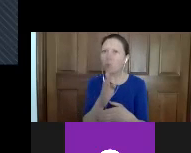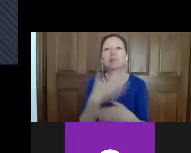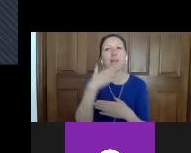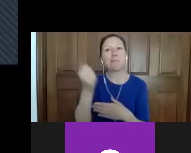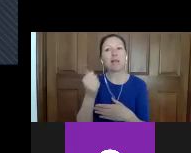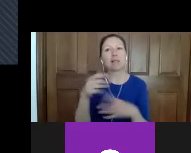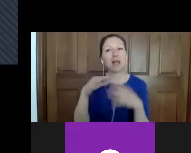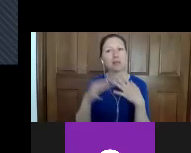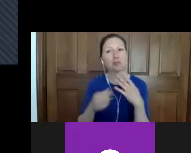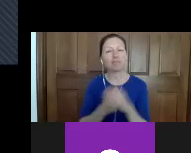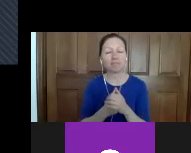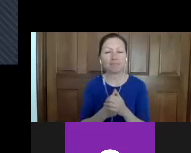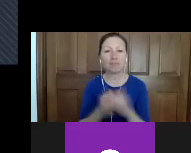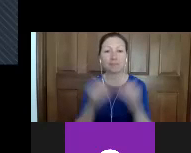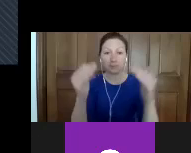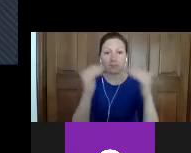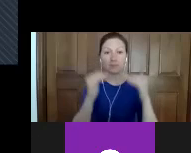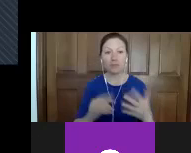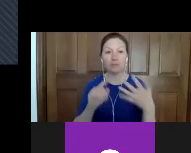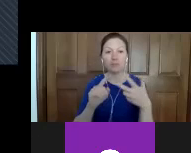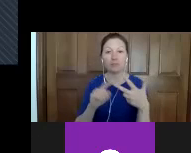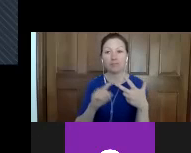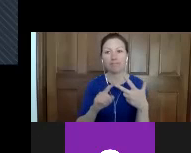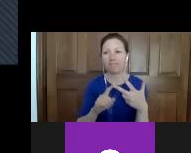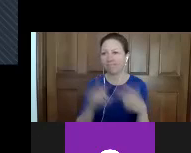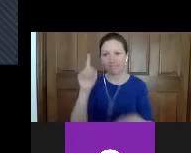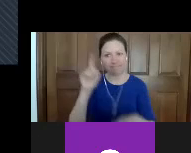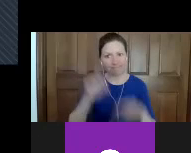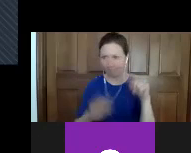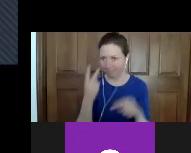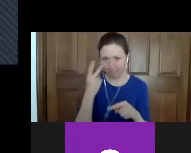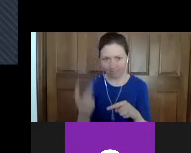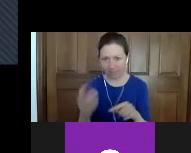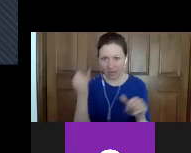to look at you and not be able to identify at all whether or not you have a disability.